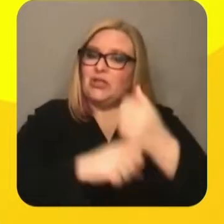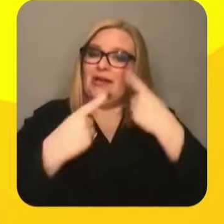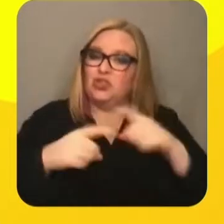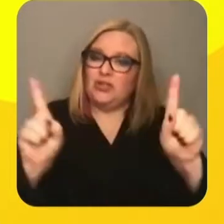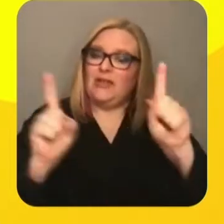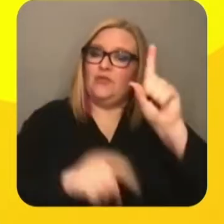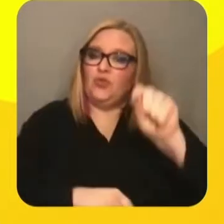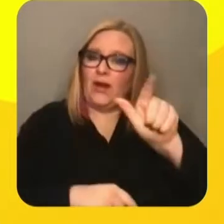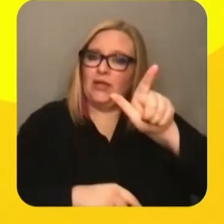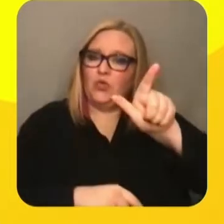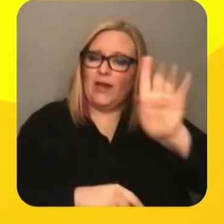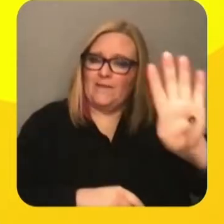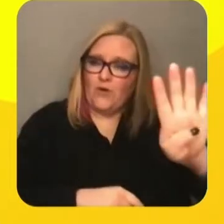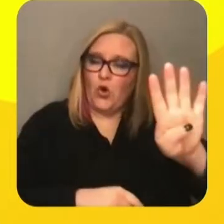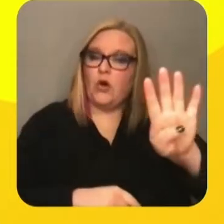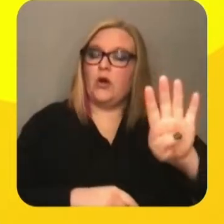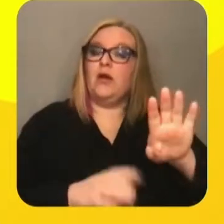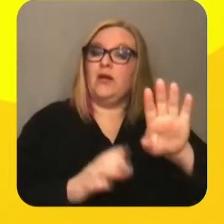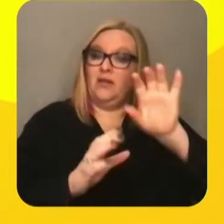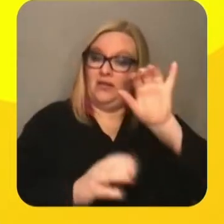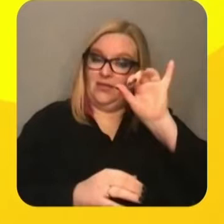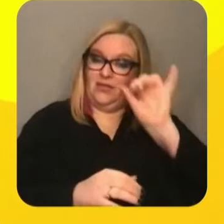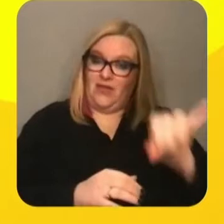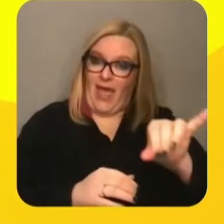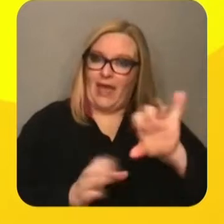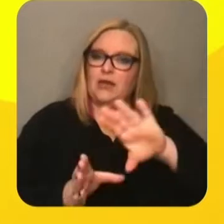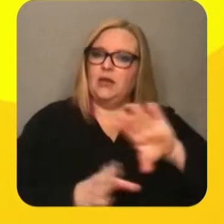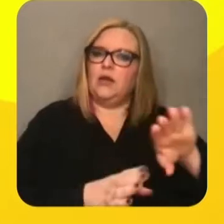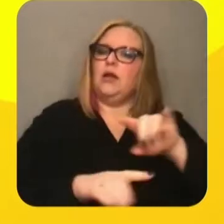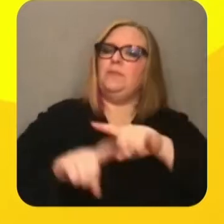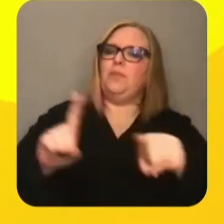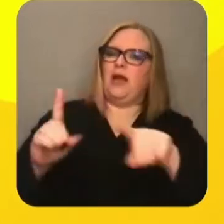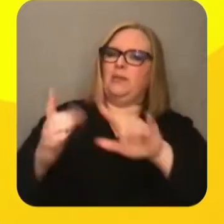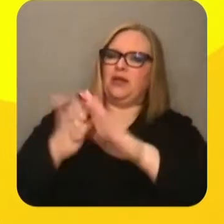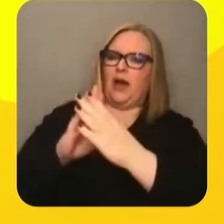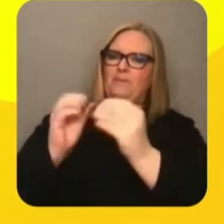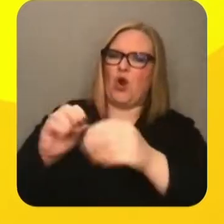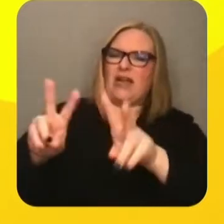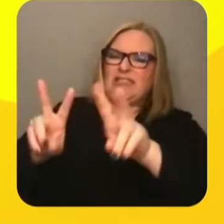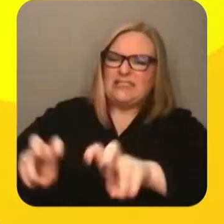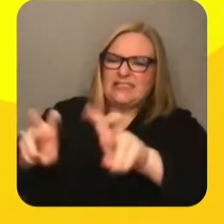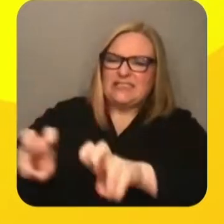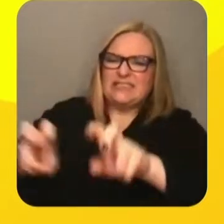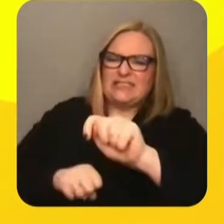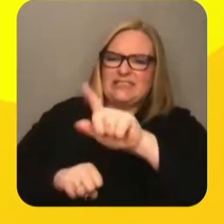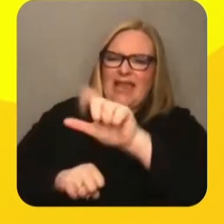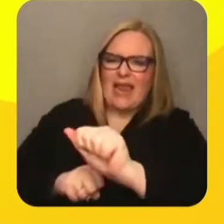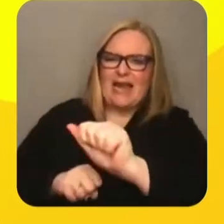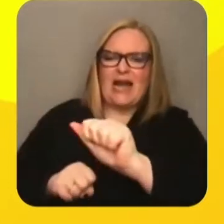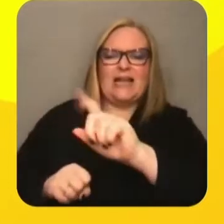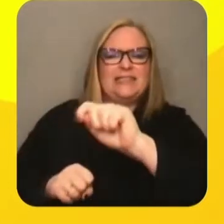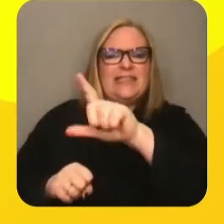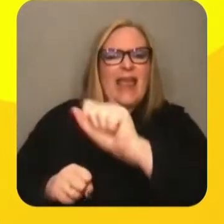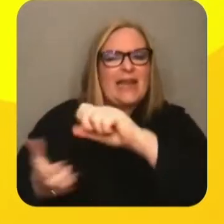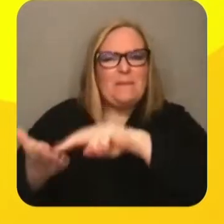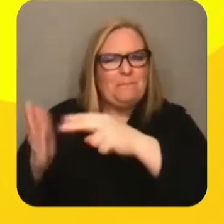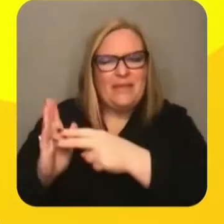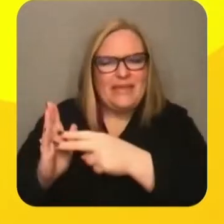It's another thing to become very surgical with the data and understand what the data is actually telling us in a new and different way.